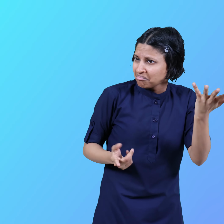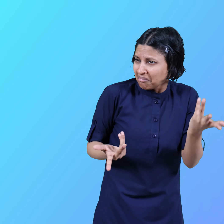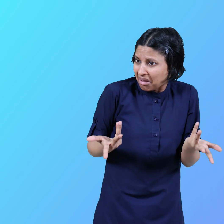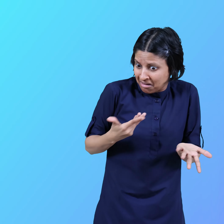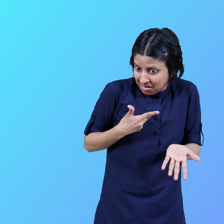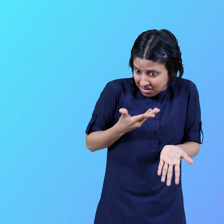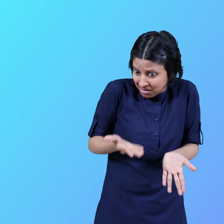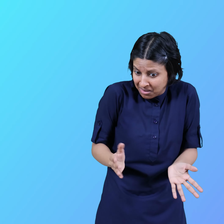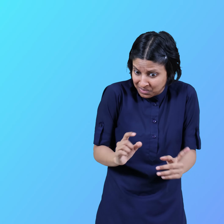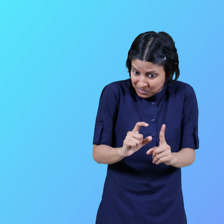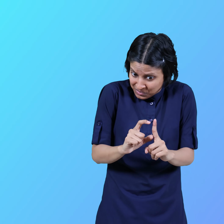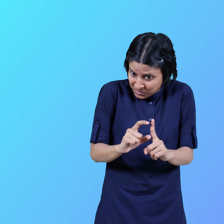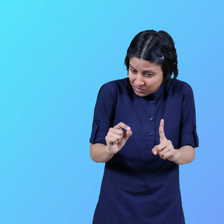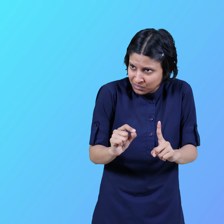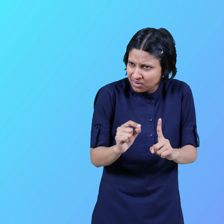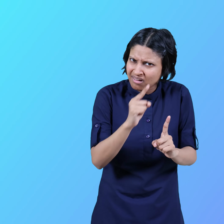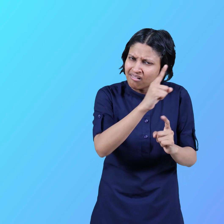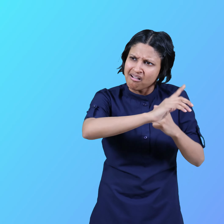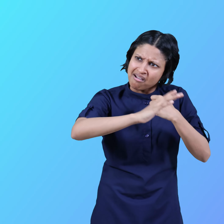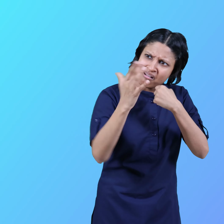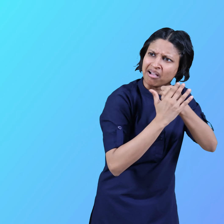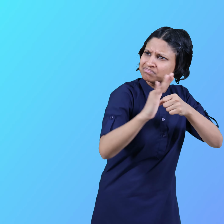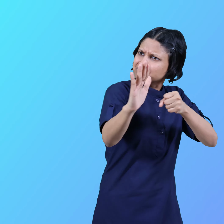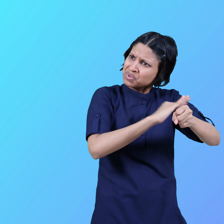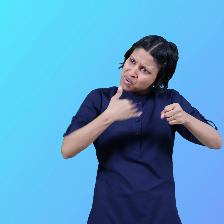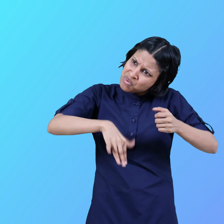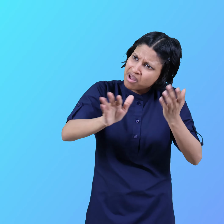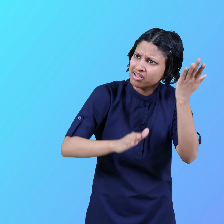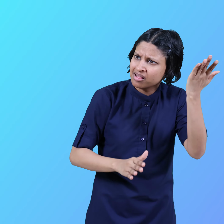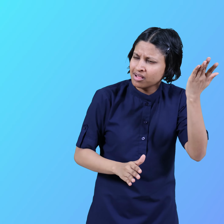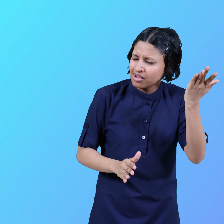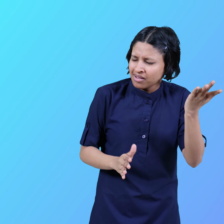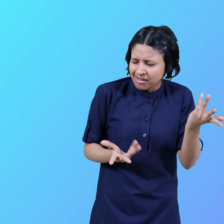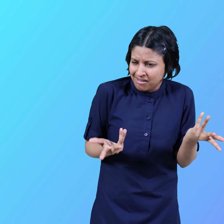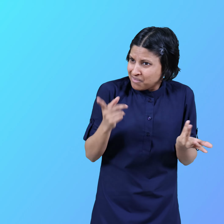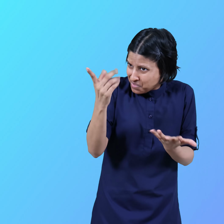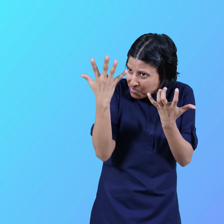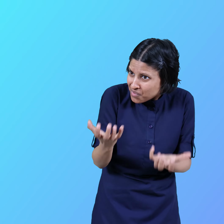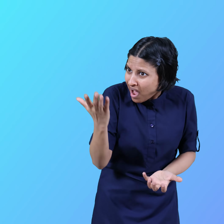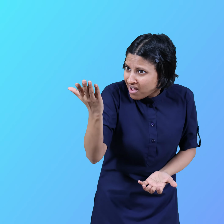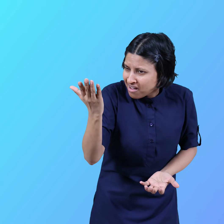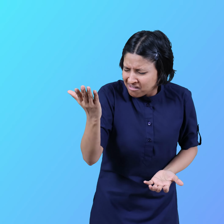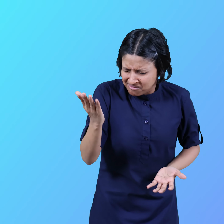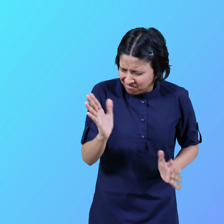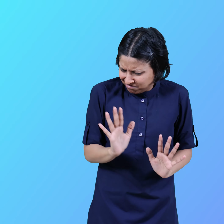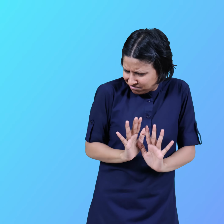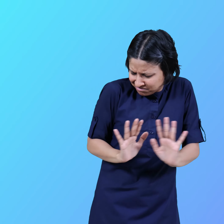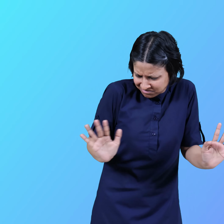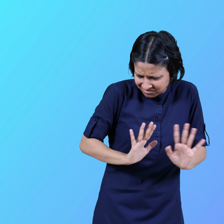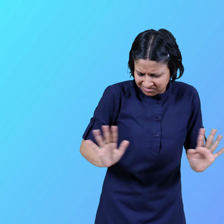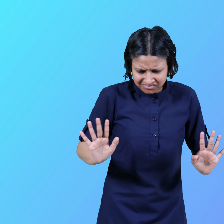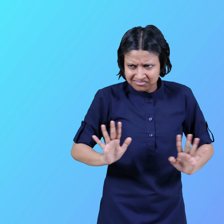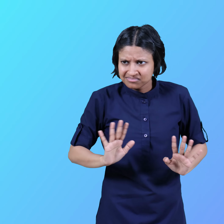or secret knowledge. Are you trying to trap me and get me killed?”